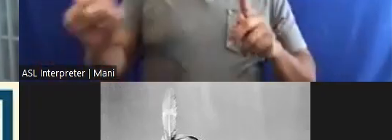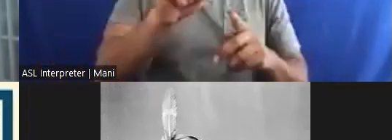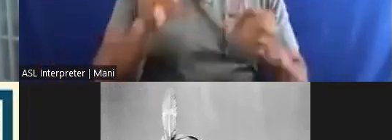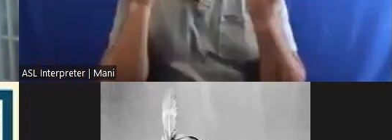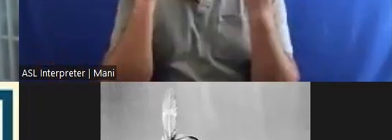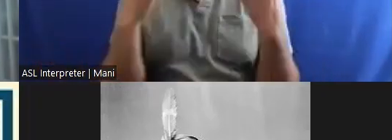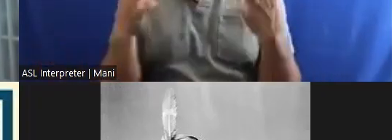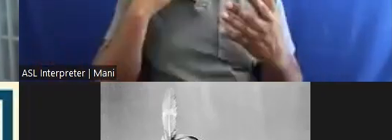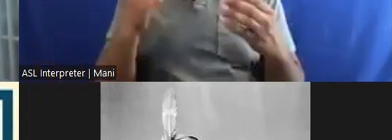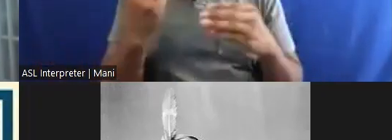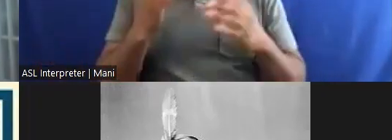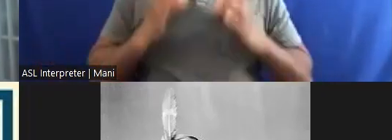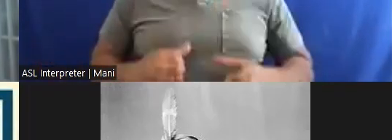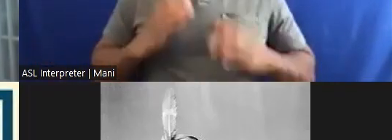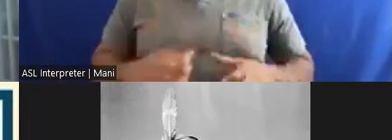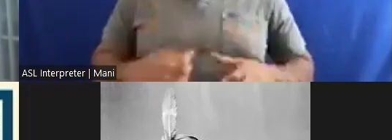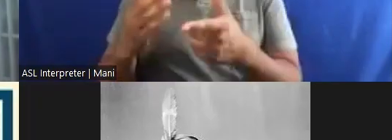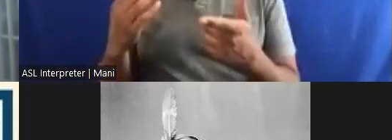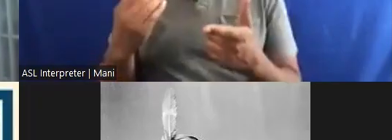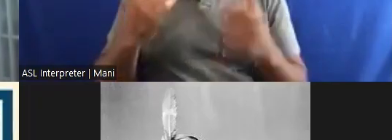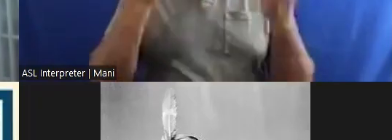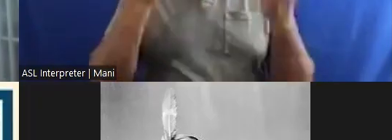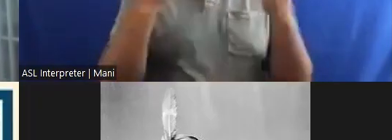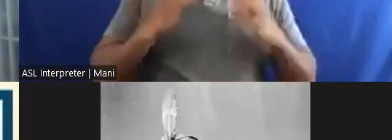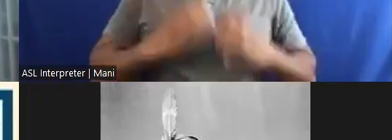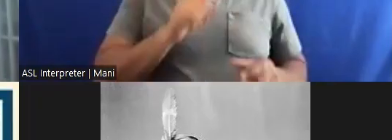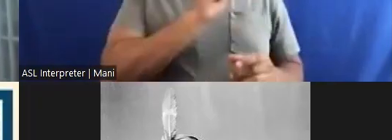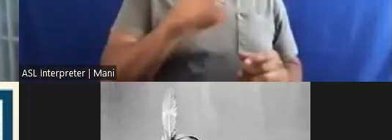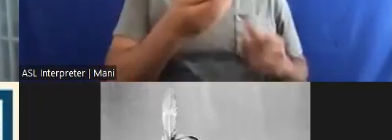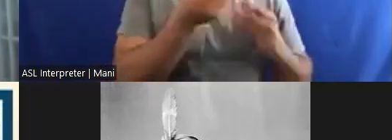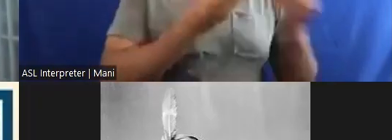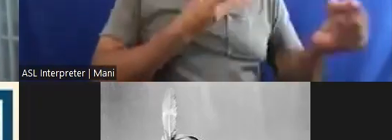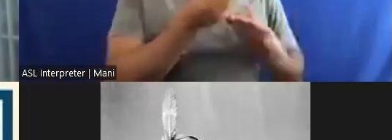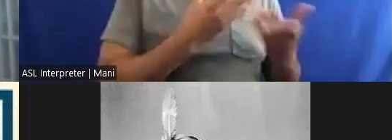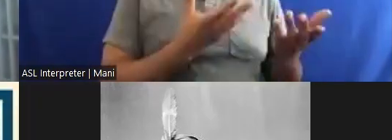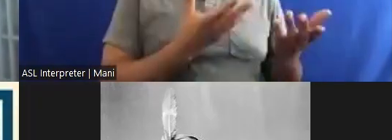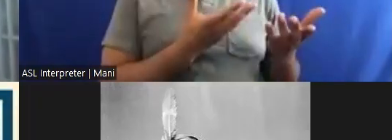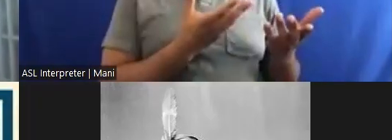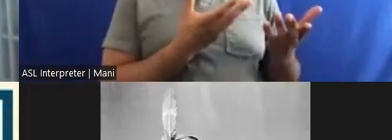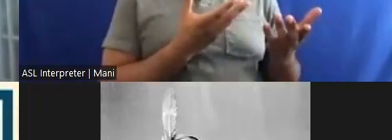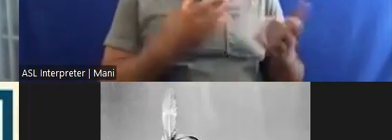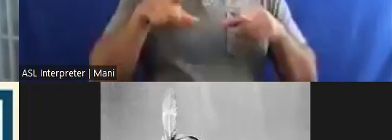And I have been hearing firsthand in these stakeholder meetings just that.